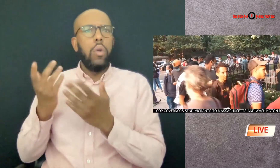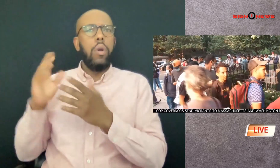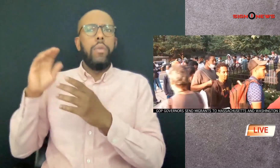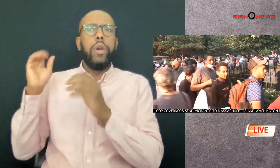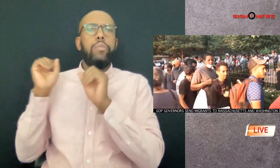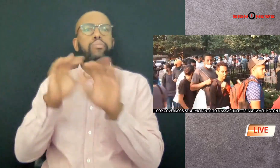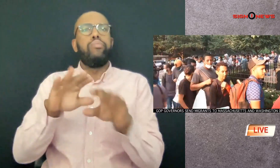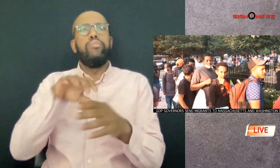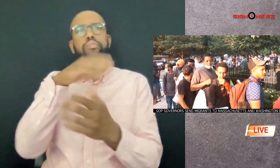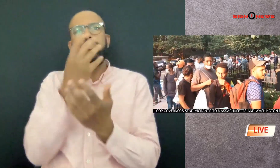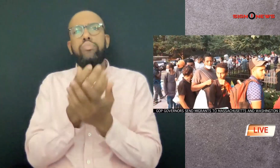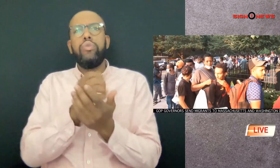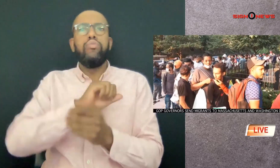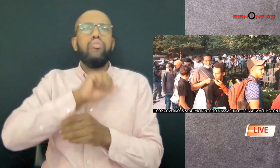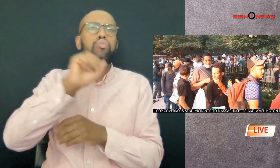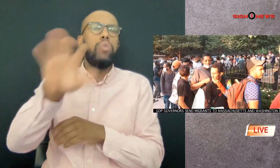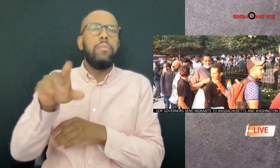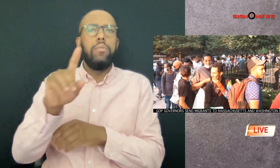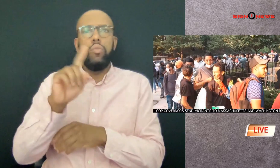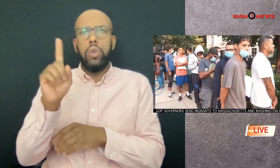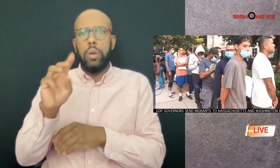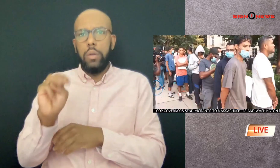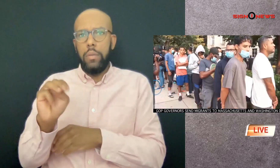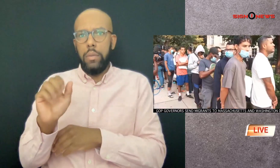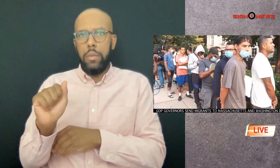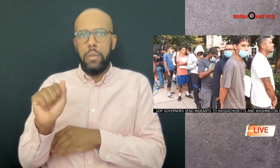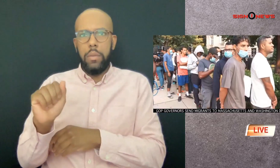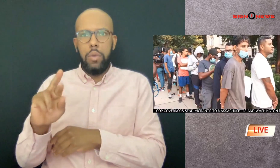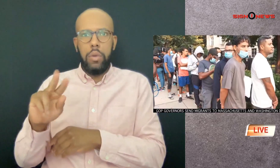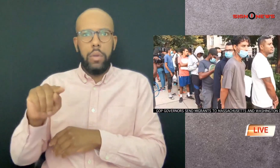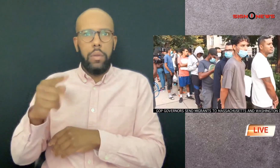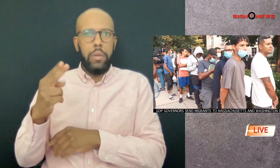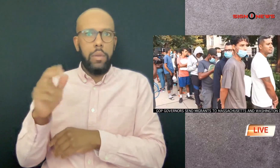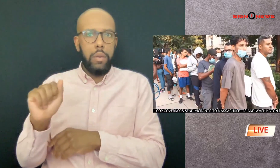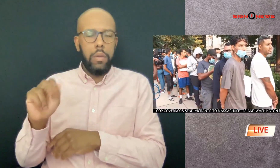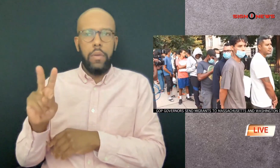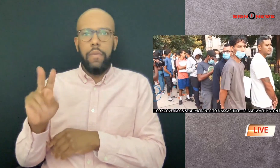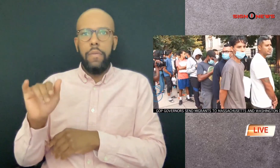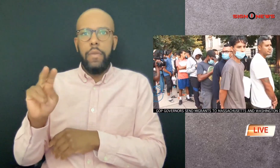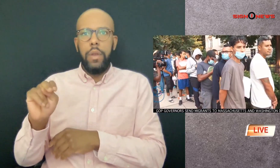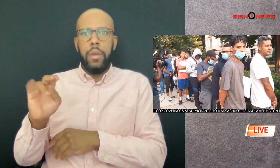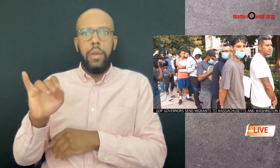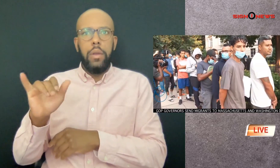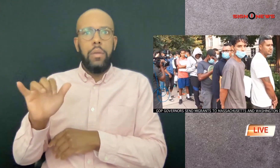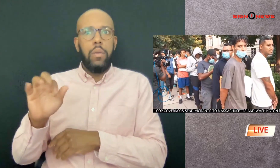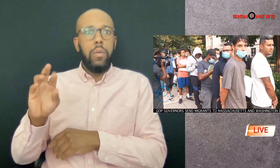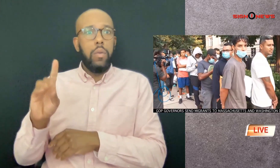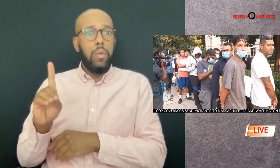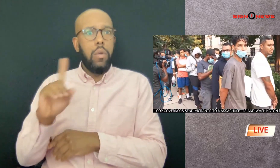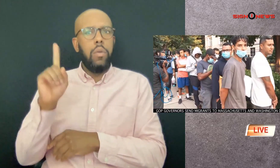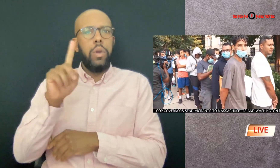migrants on buses and dropped them off in Martha's Vineyard in Massachusetts